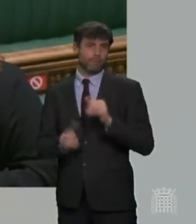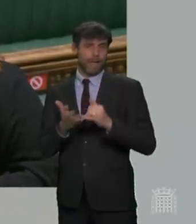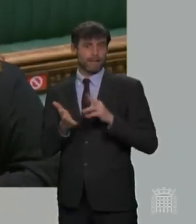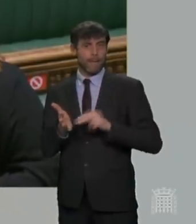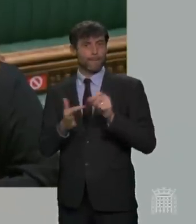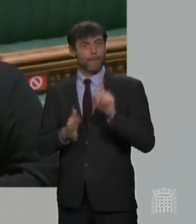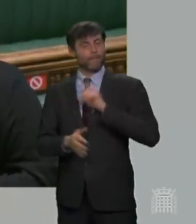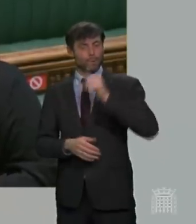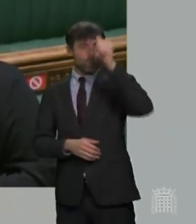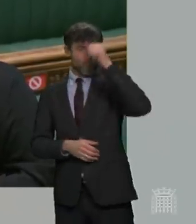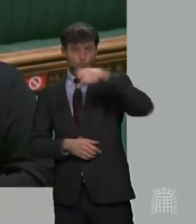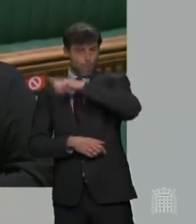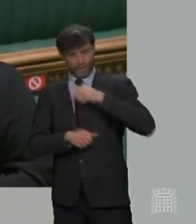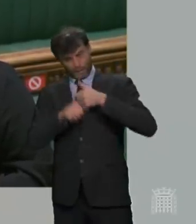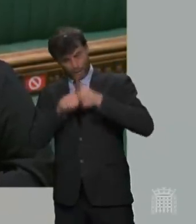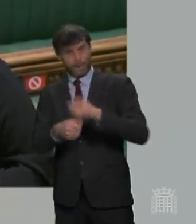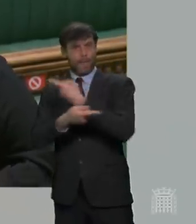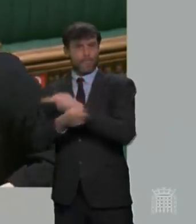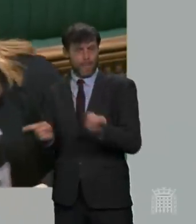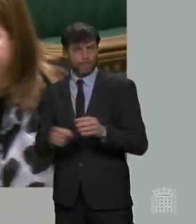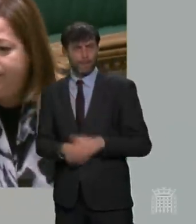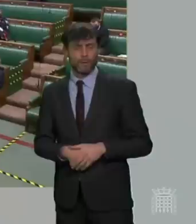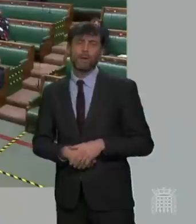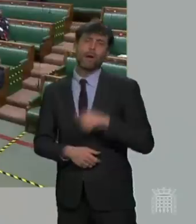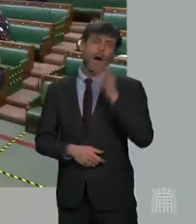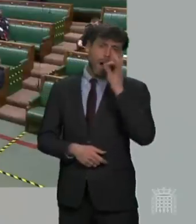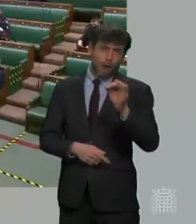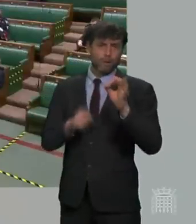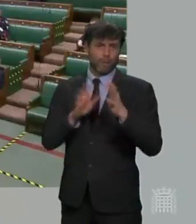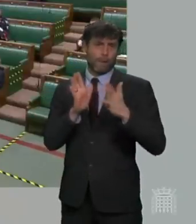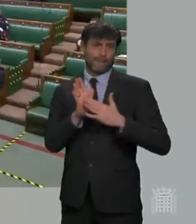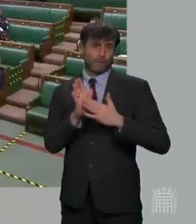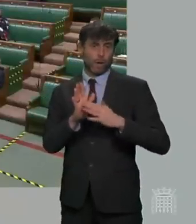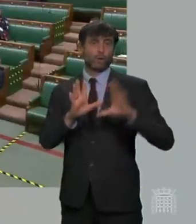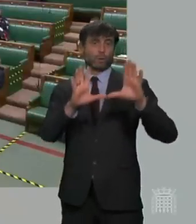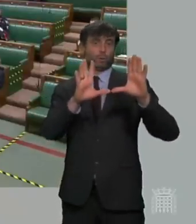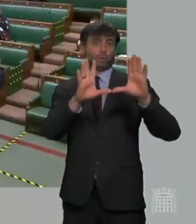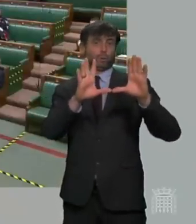engage with our EU friends and rejoin Erasmus? >> Mr Speaker May I just remind Members not to use “you”? >> The Prime Minister